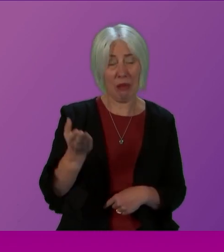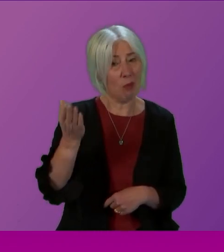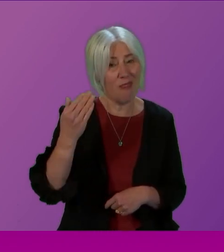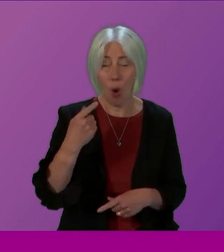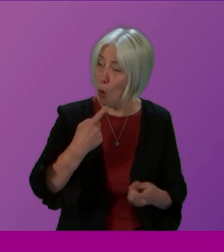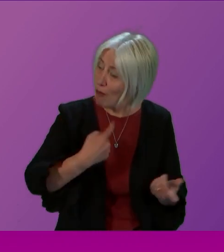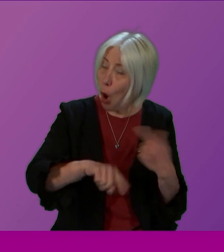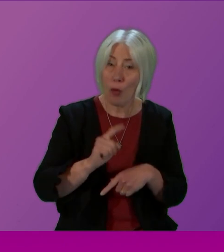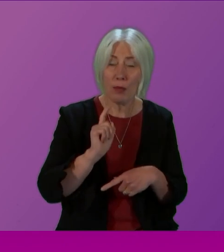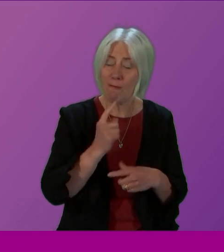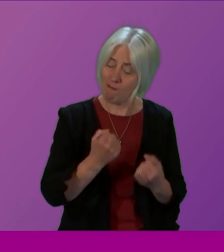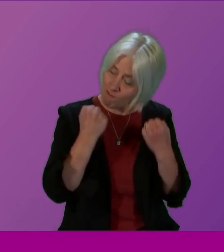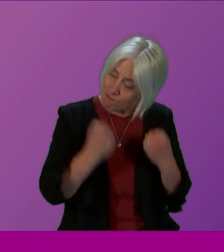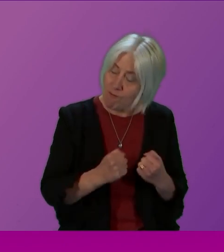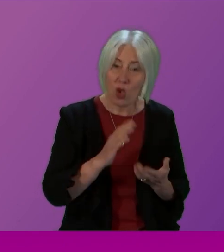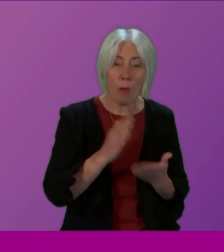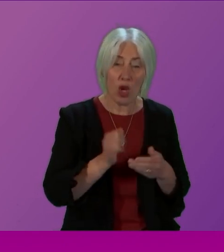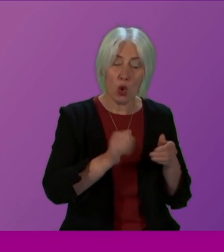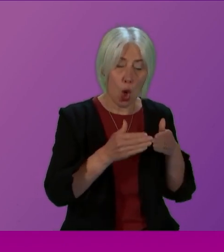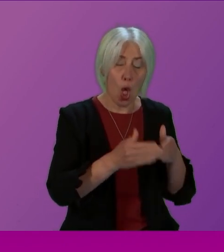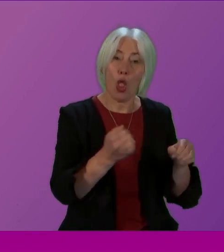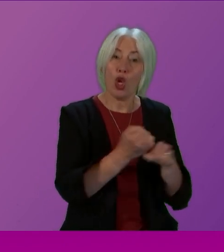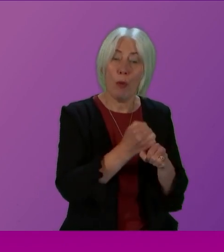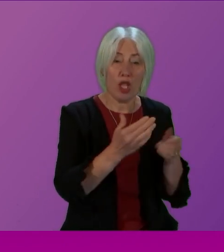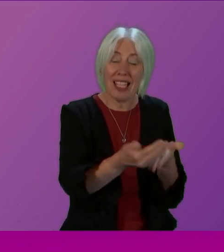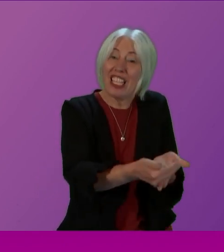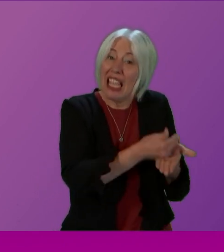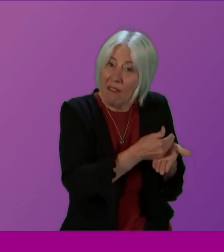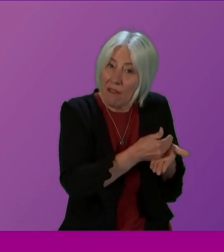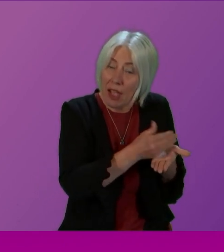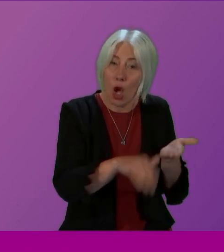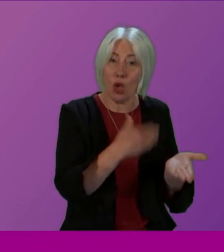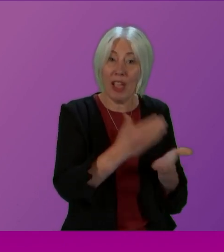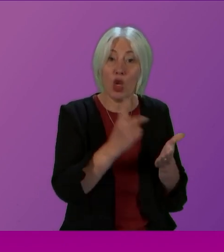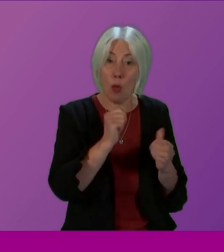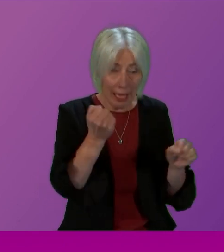determined to secure the future of the shipyard in order that it can deliver the ferries and